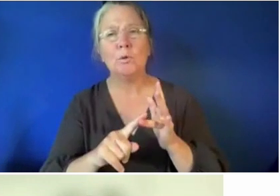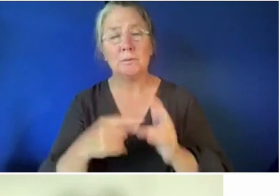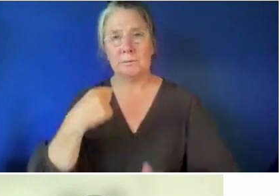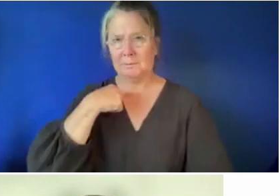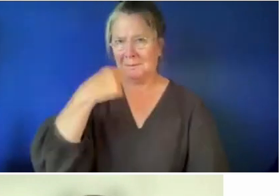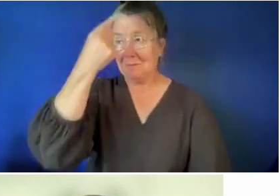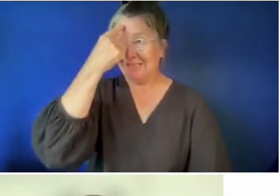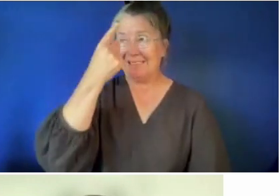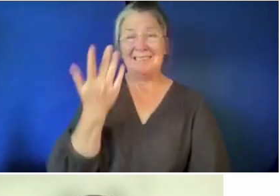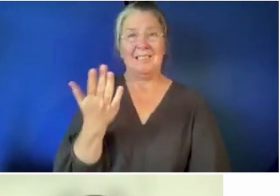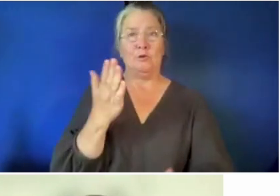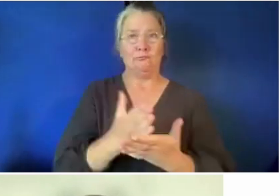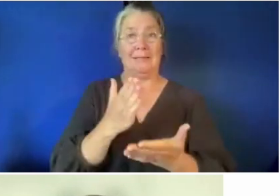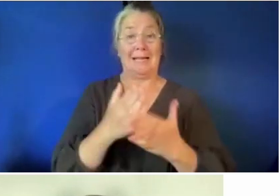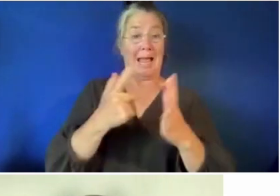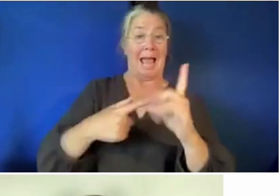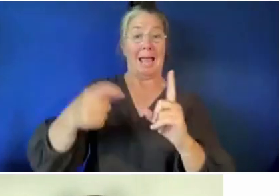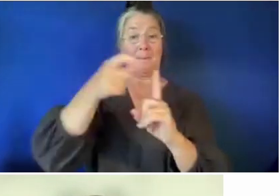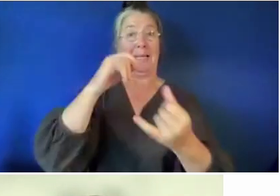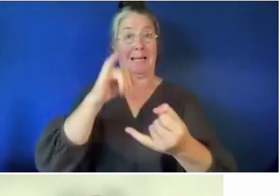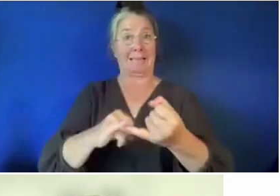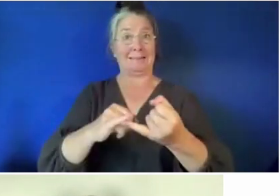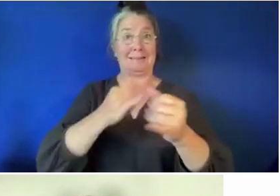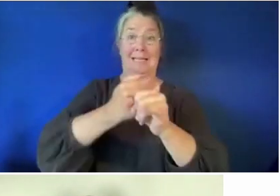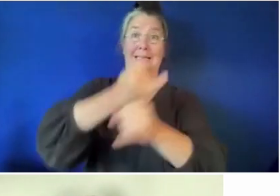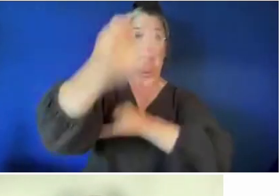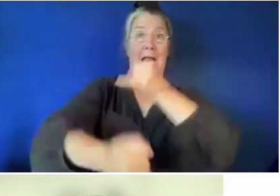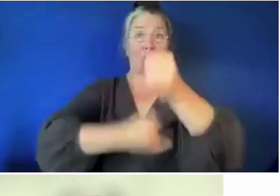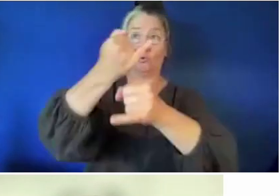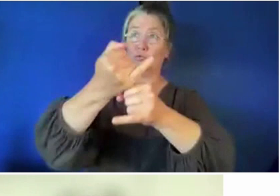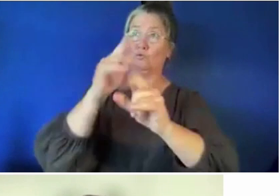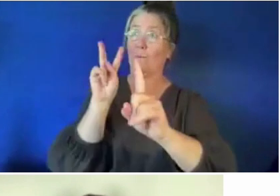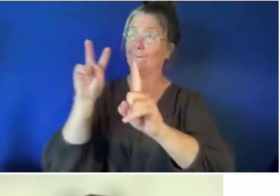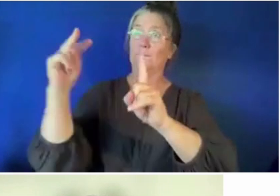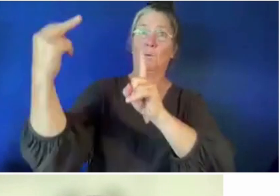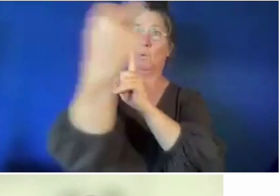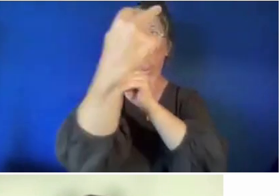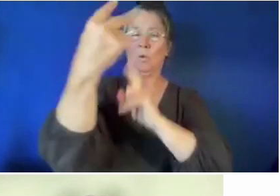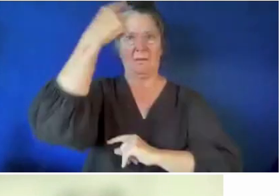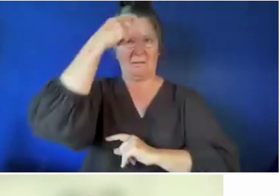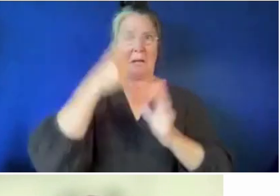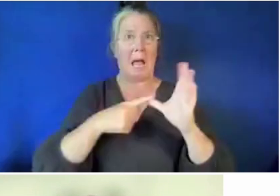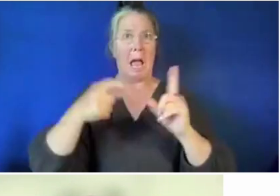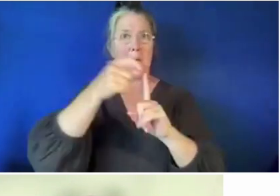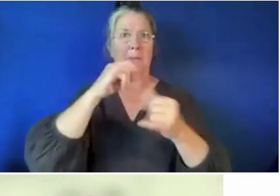the APS is very well regarded, but of course, there are many things